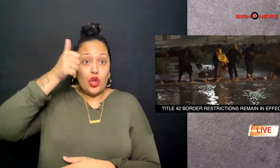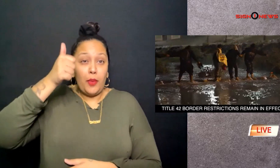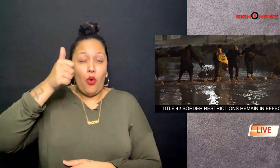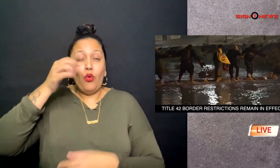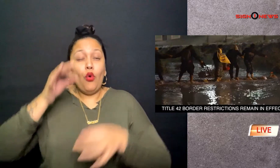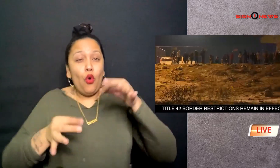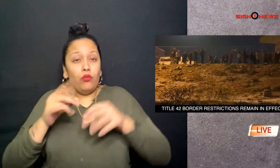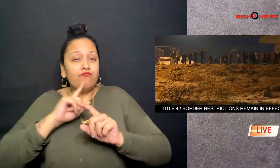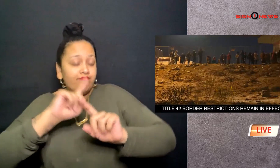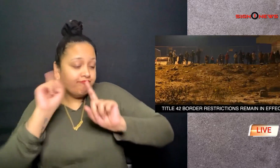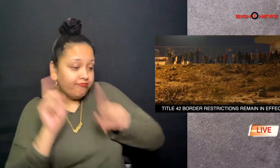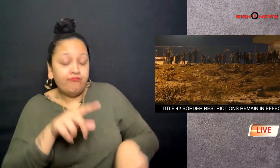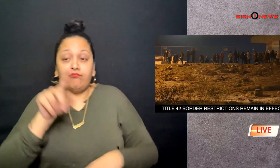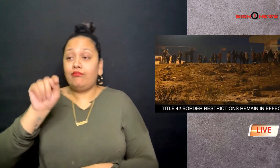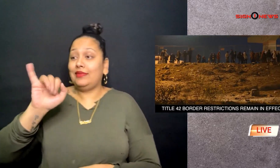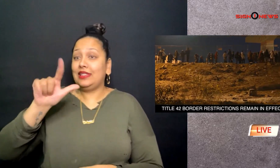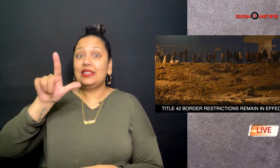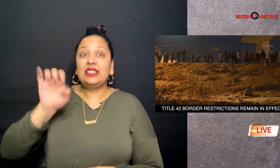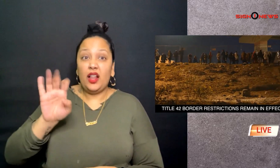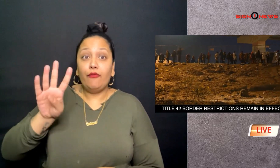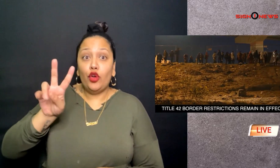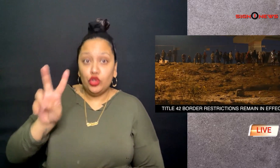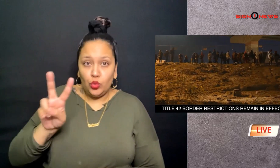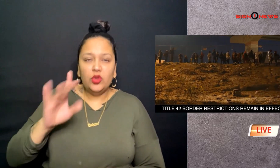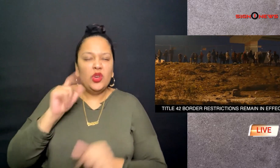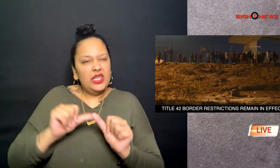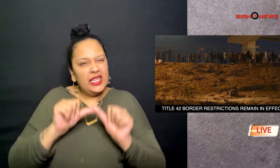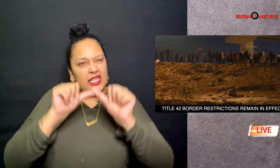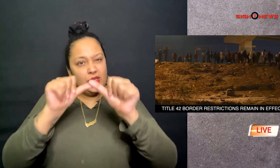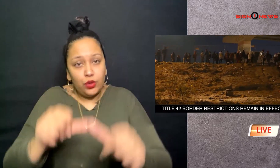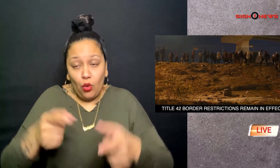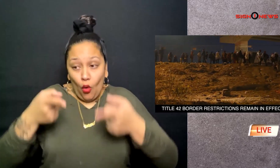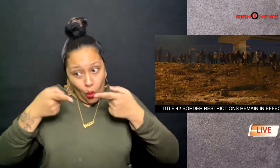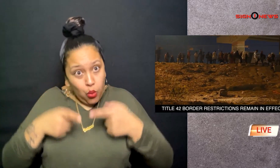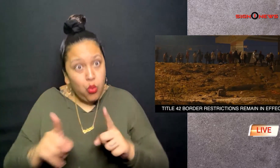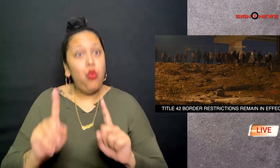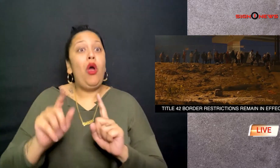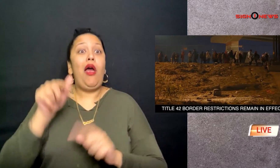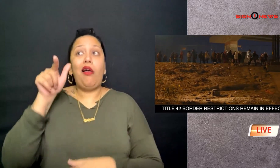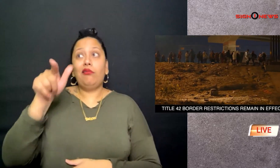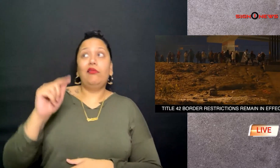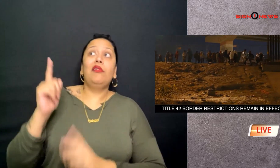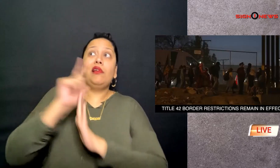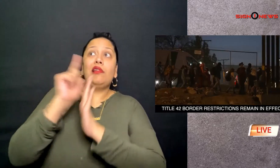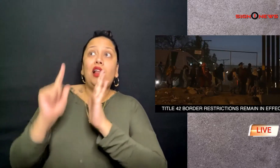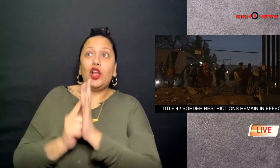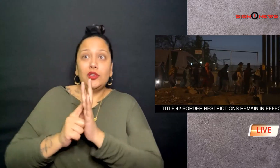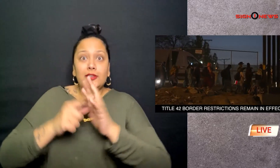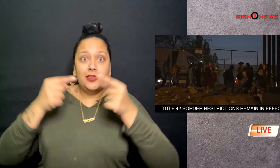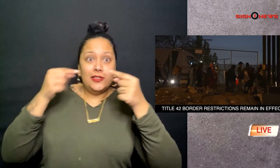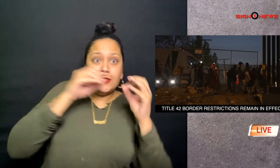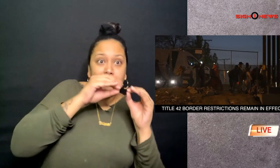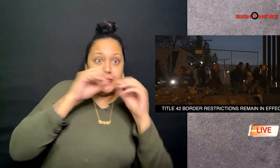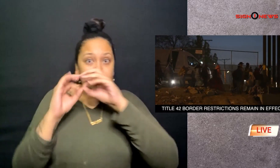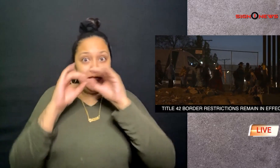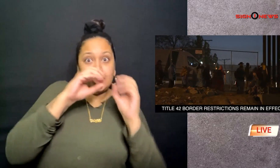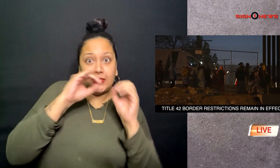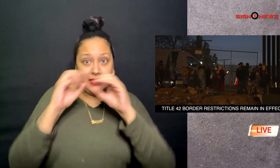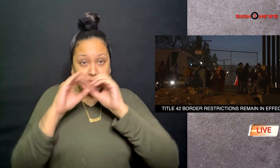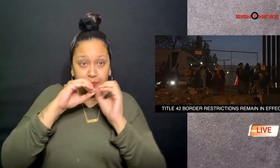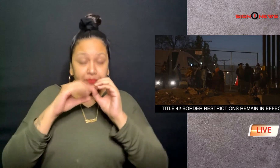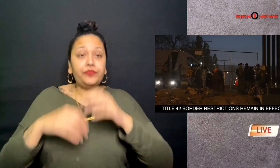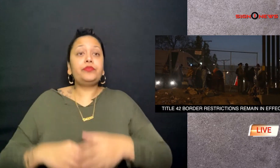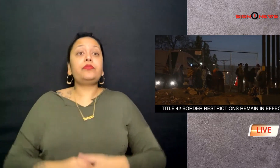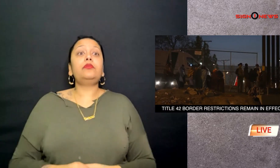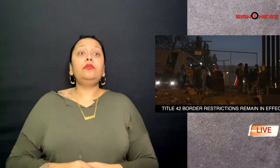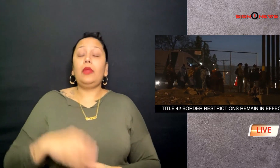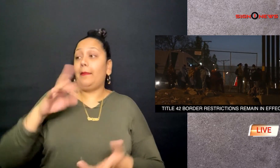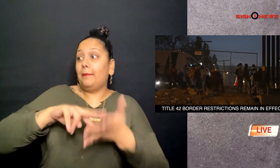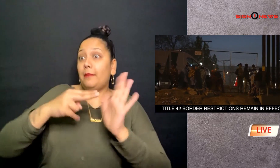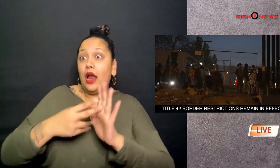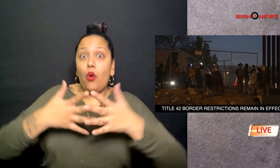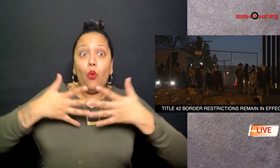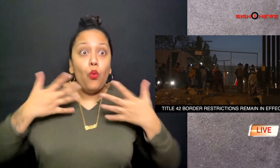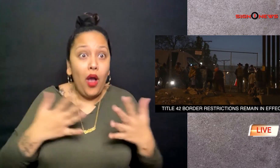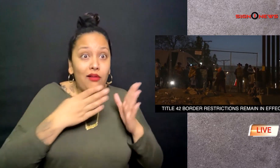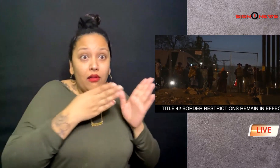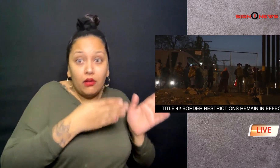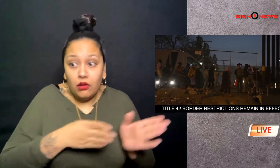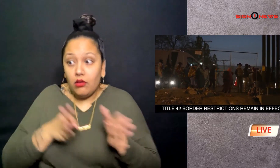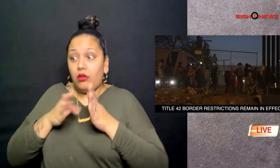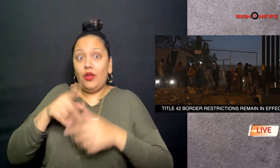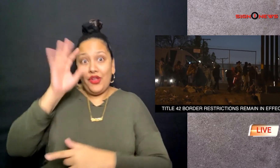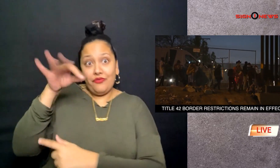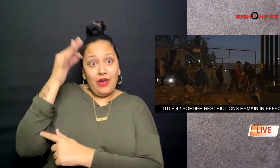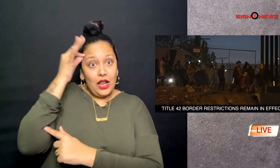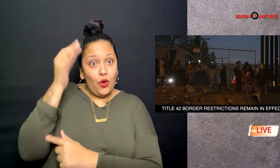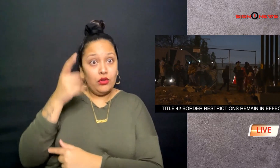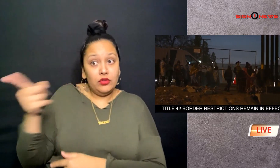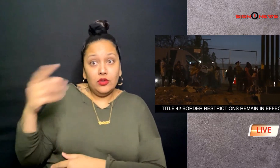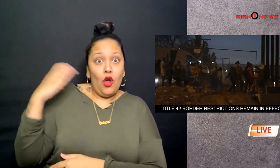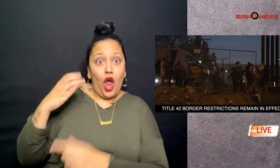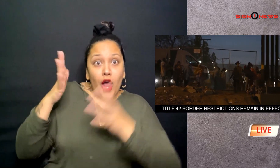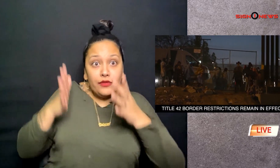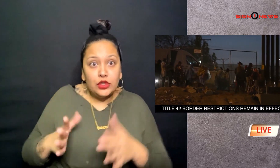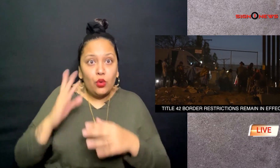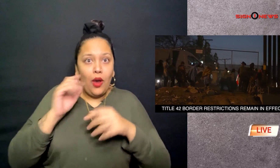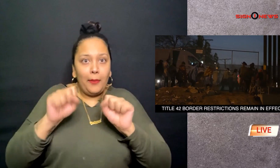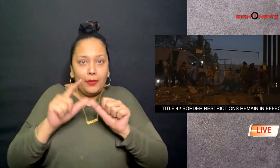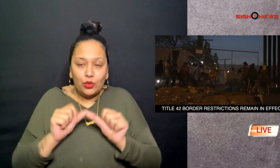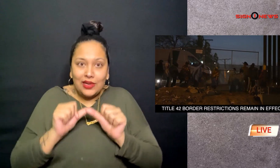the US Supreme Court ordered title 42 to continue while legal challenges play out